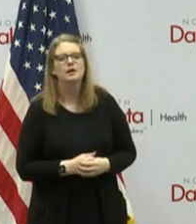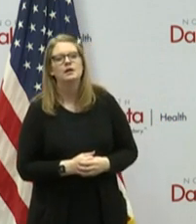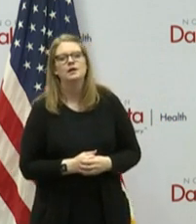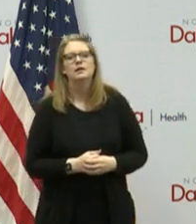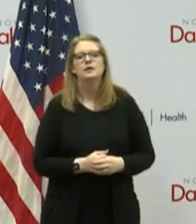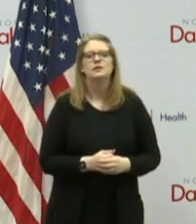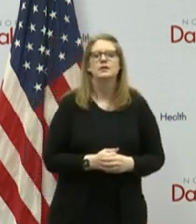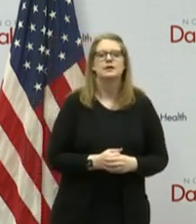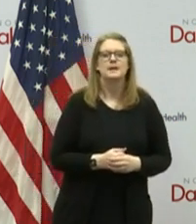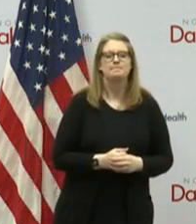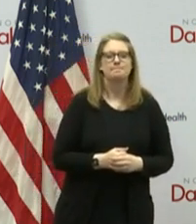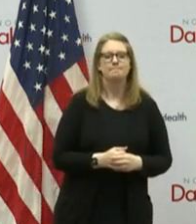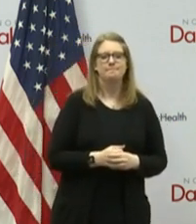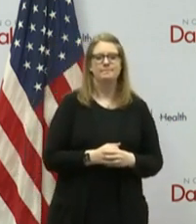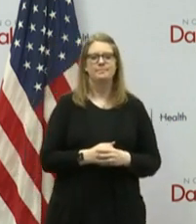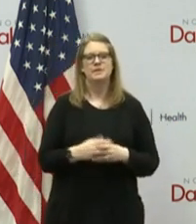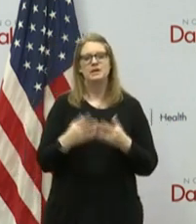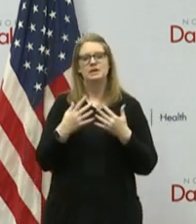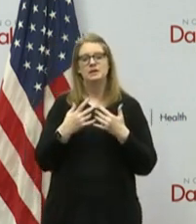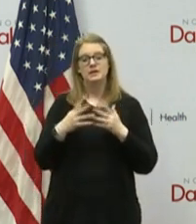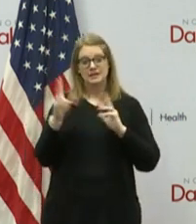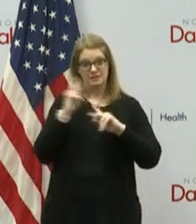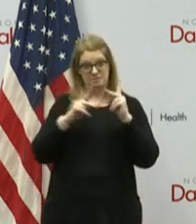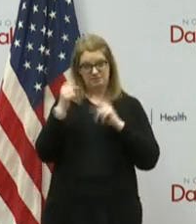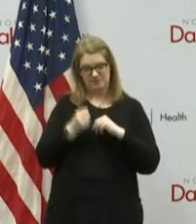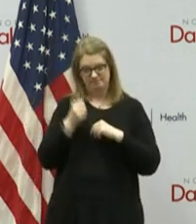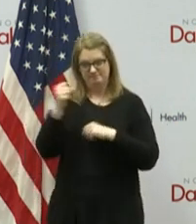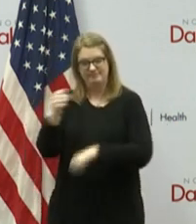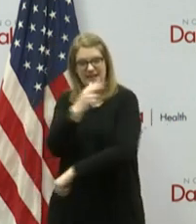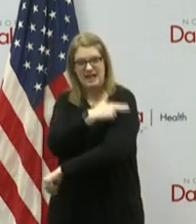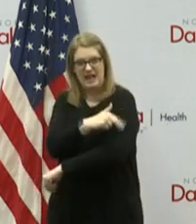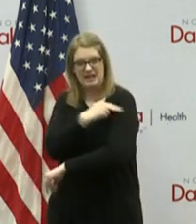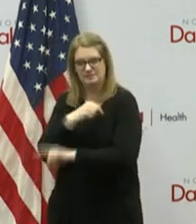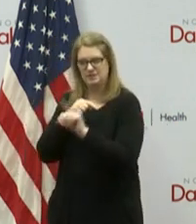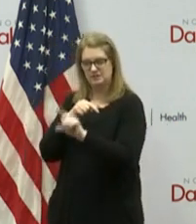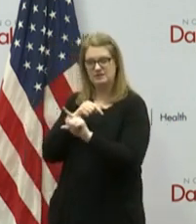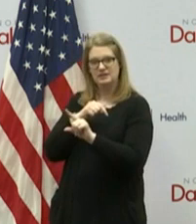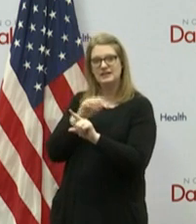THANK YOU TO ALL OF THE NORTH DAKOTANS PROTECTING THEMSELVES AND THEIR LOVED ONES.